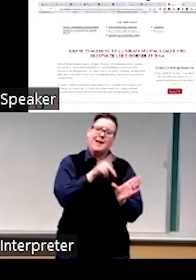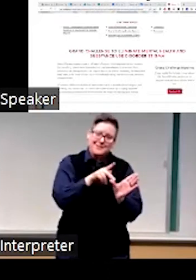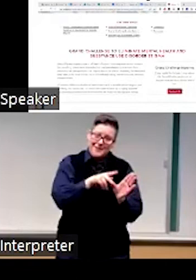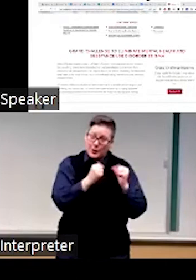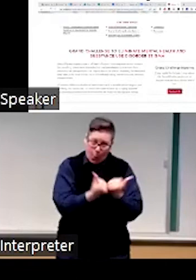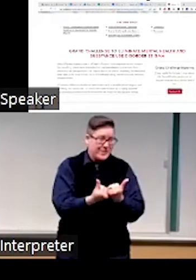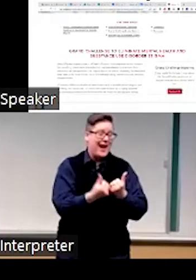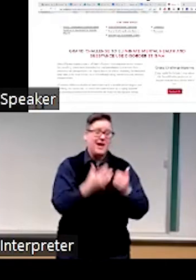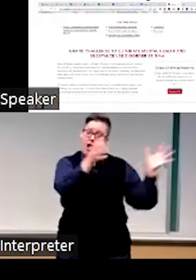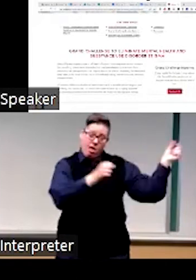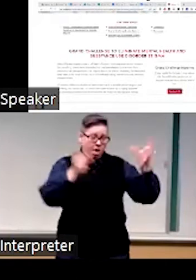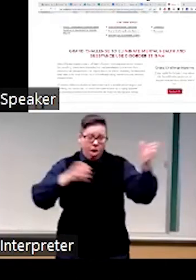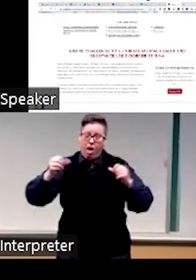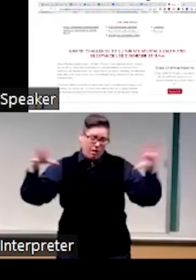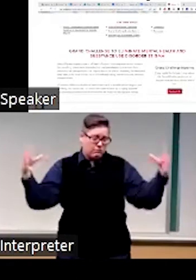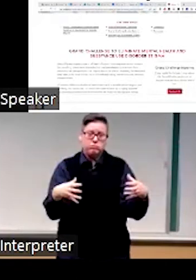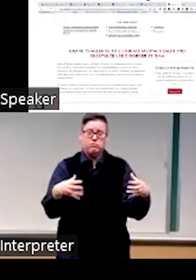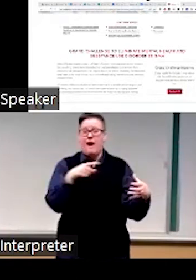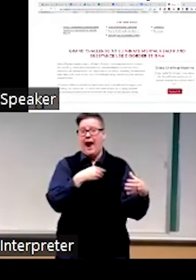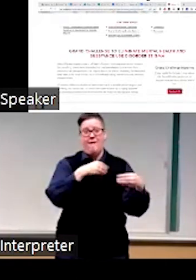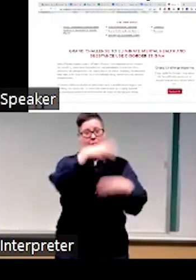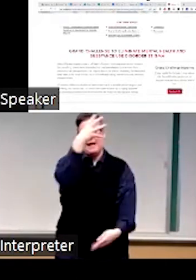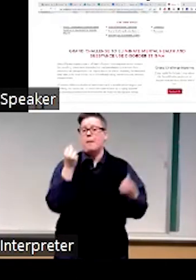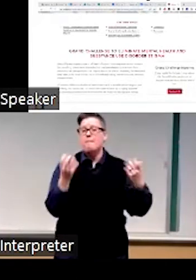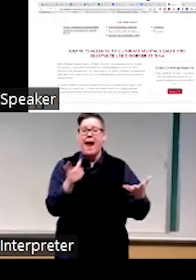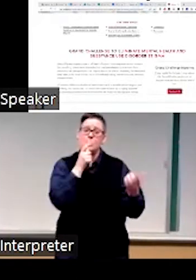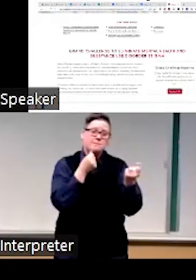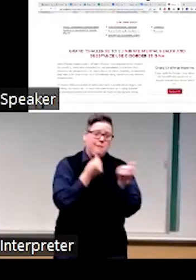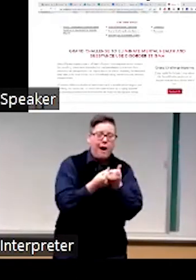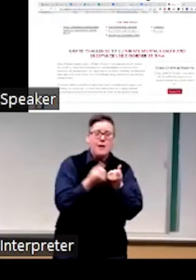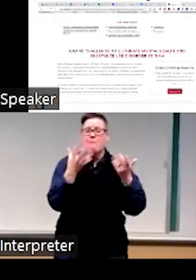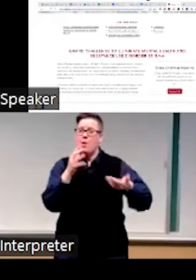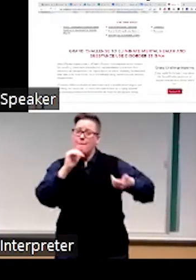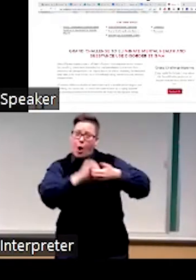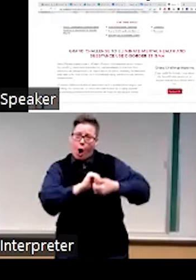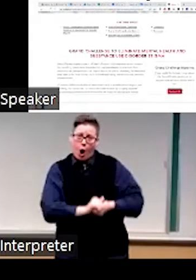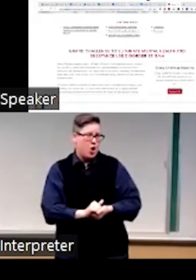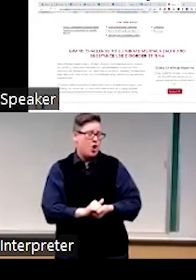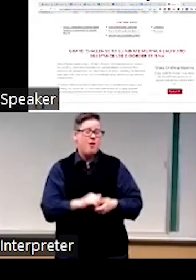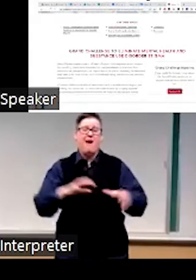a long list of sort of co-sponsors or partners then they're going to come together to try to